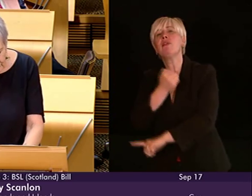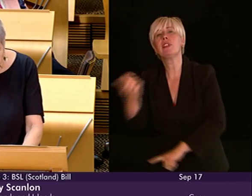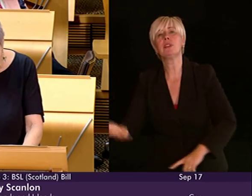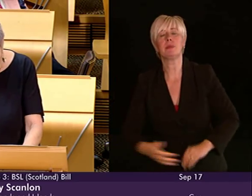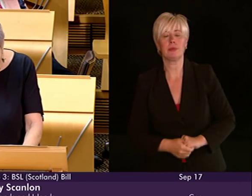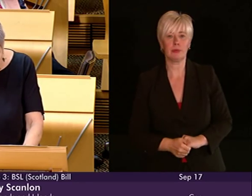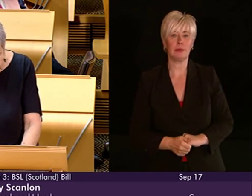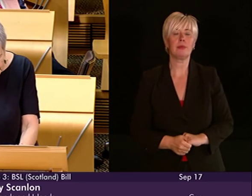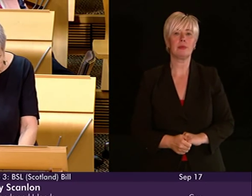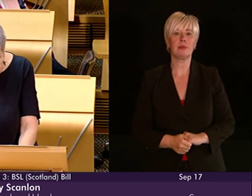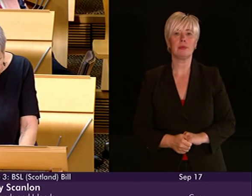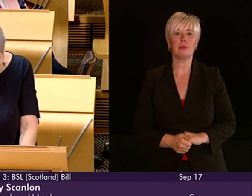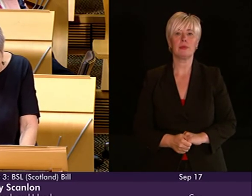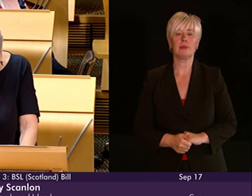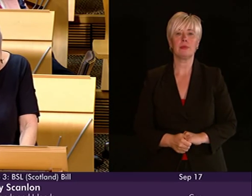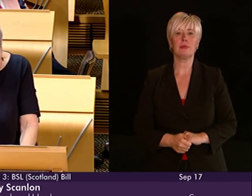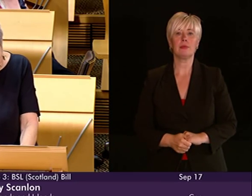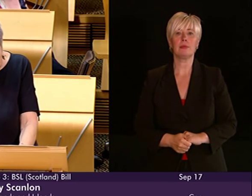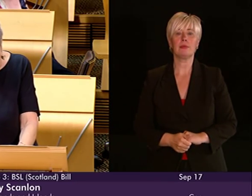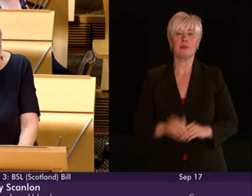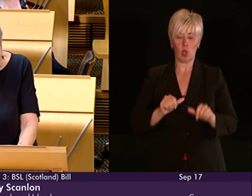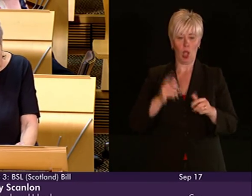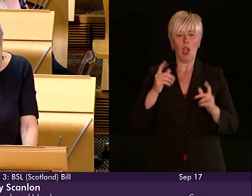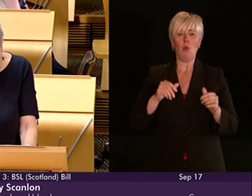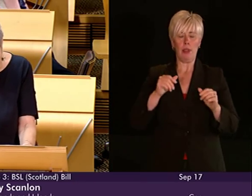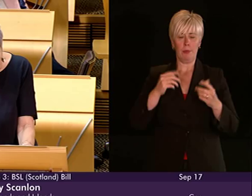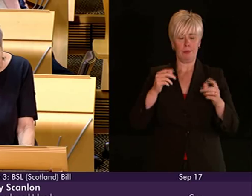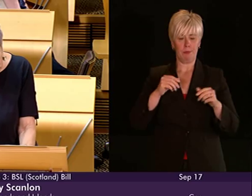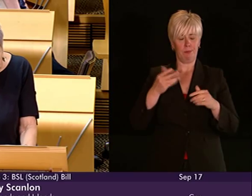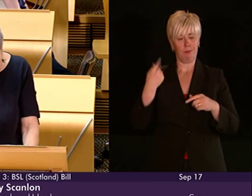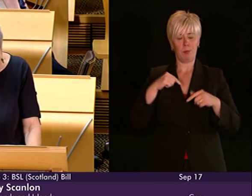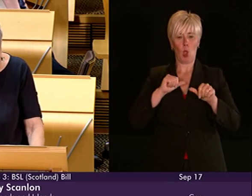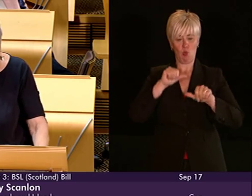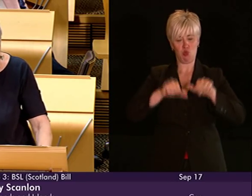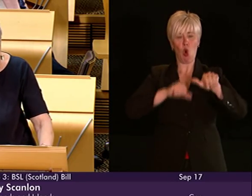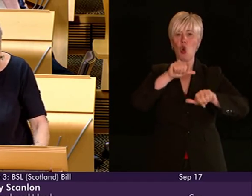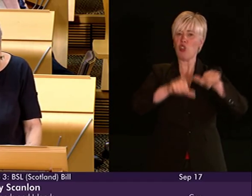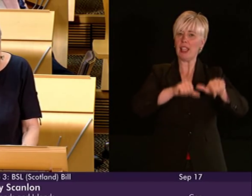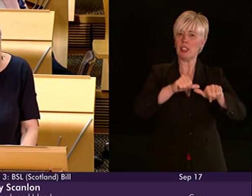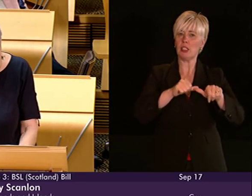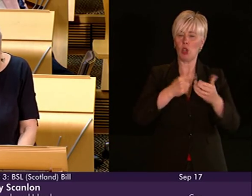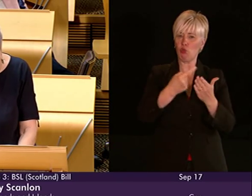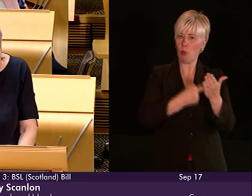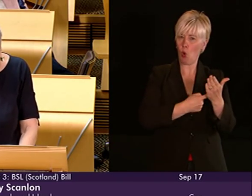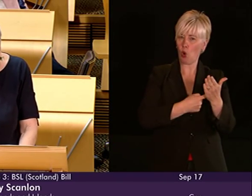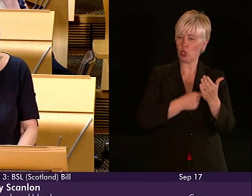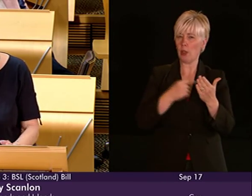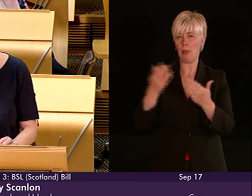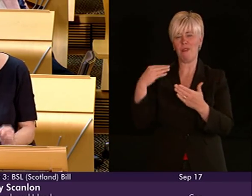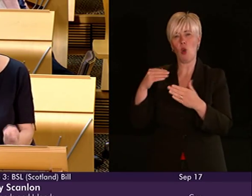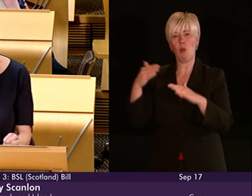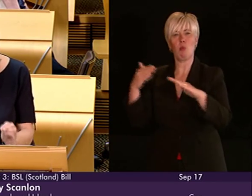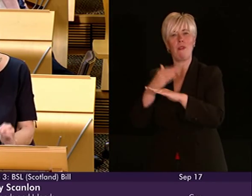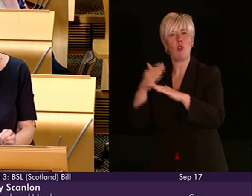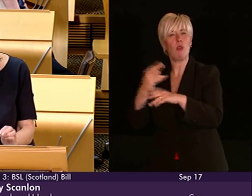The focus on progress reports against a published performance plan is commendable. I hope that